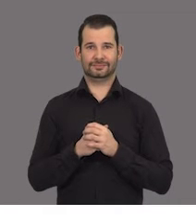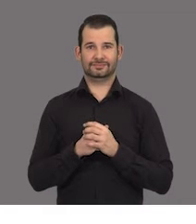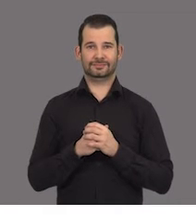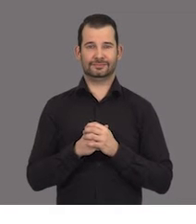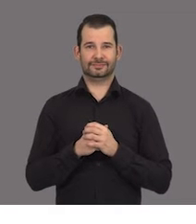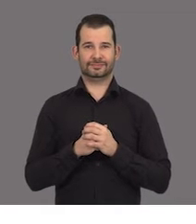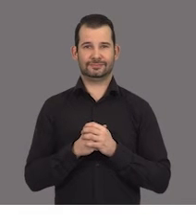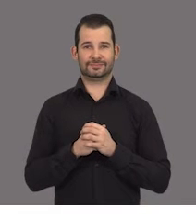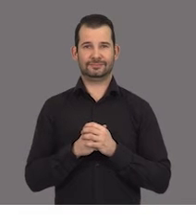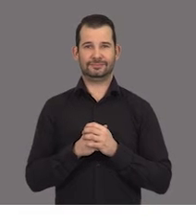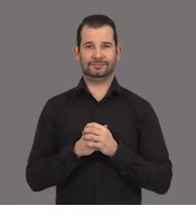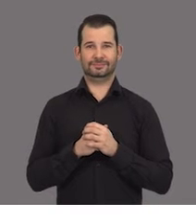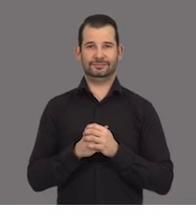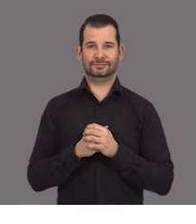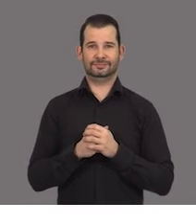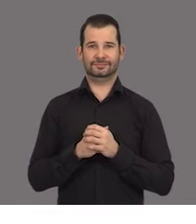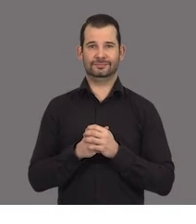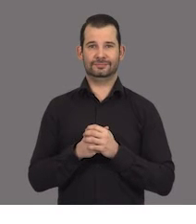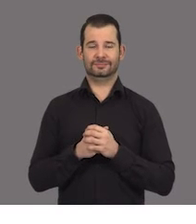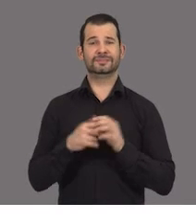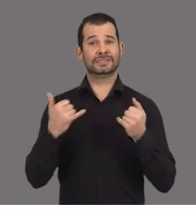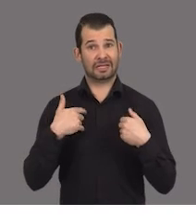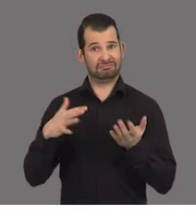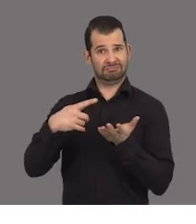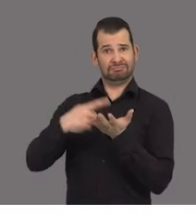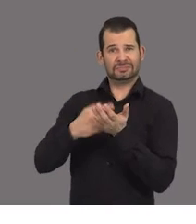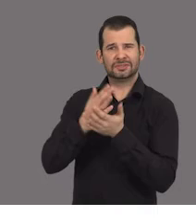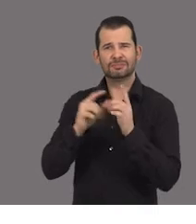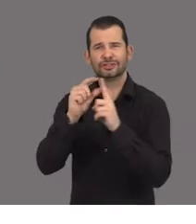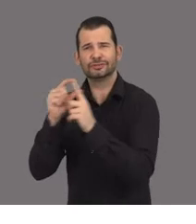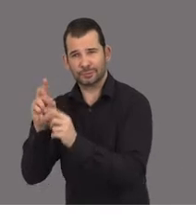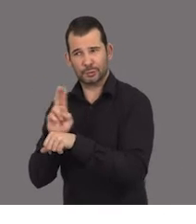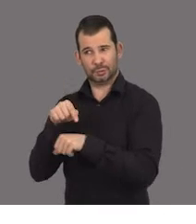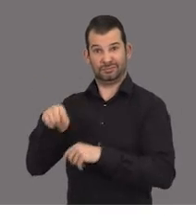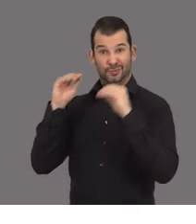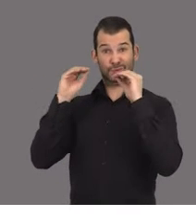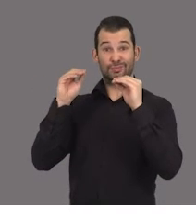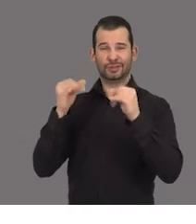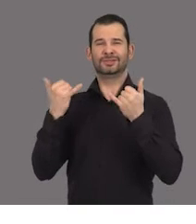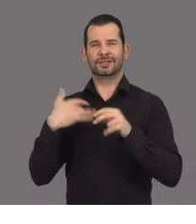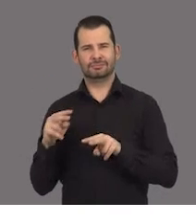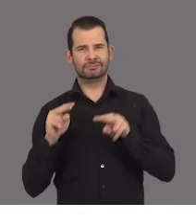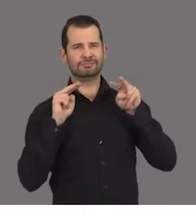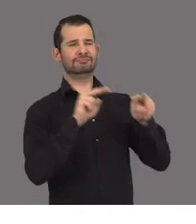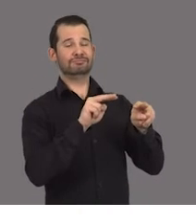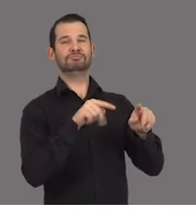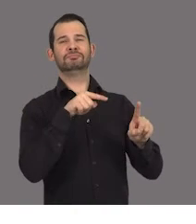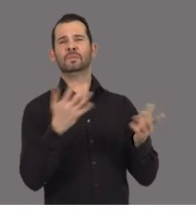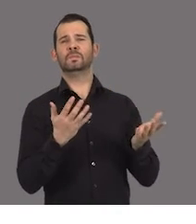Now that we have gone over some terminology used in the webinar, let’s look at tax-exempt income.